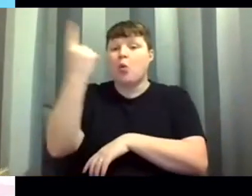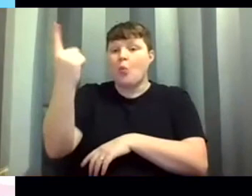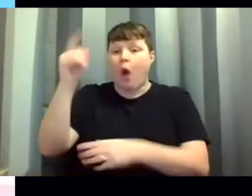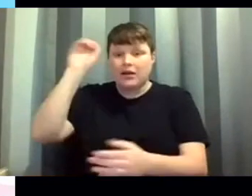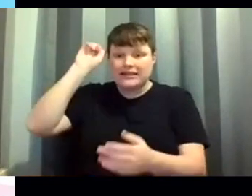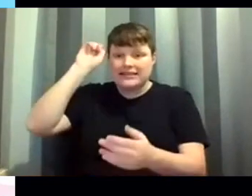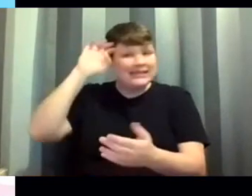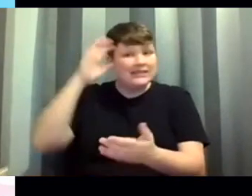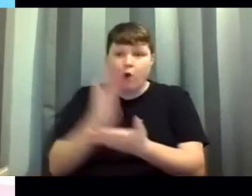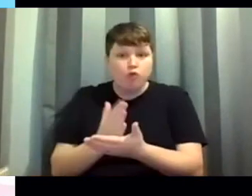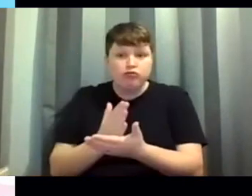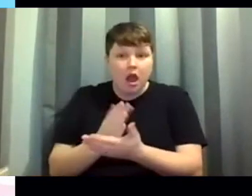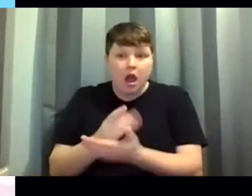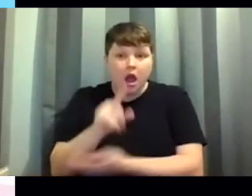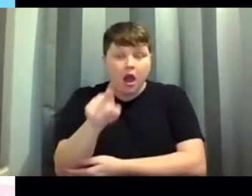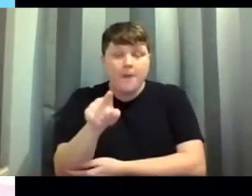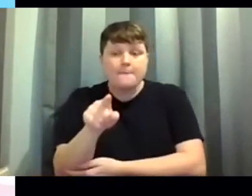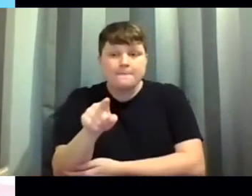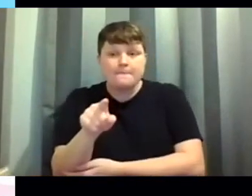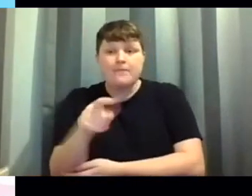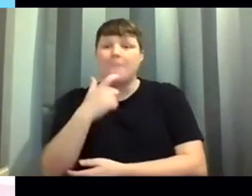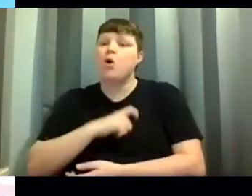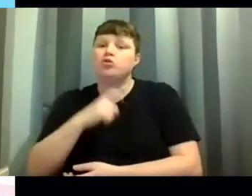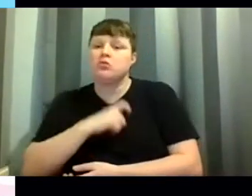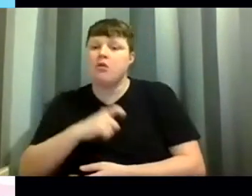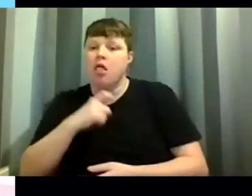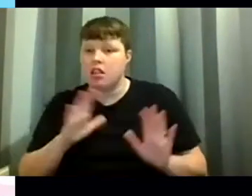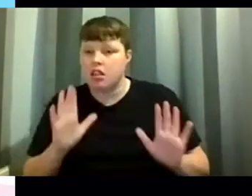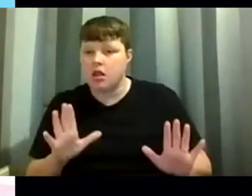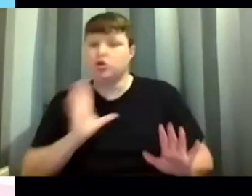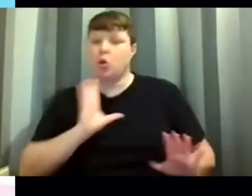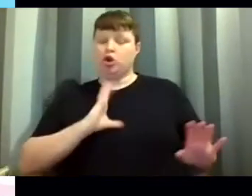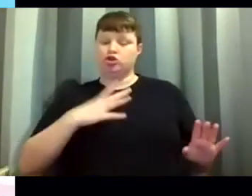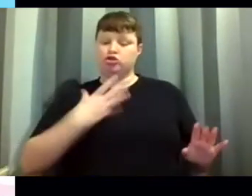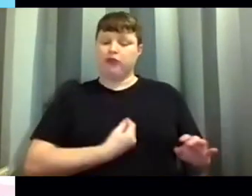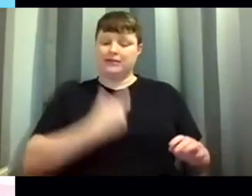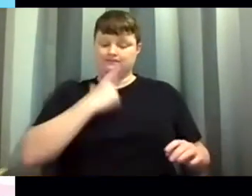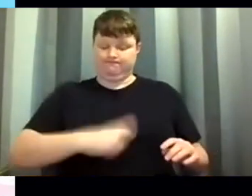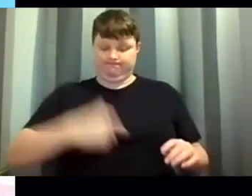and that's all highly personal. So a trans person's priorities will depend on their dysphoria, how it